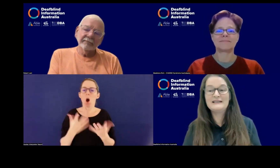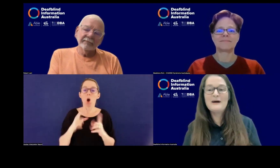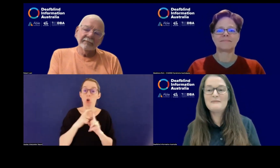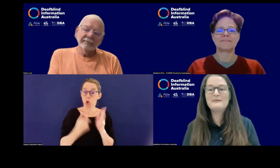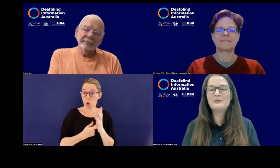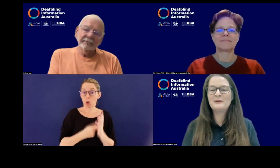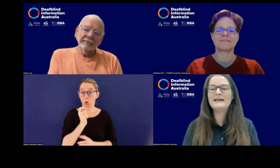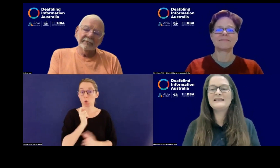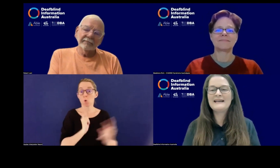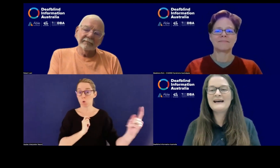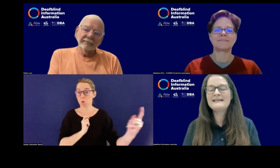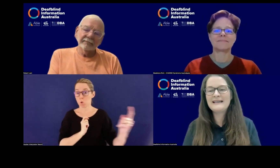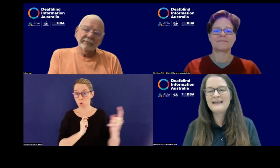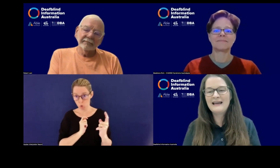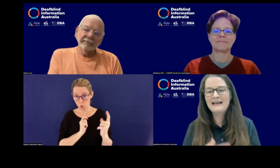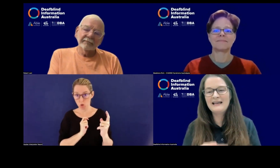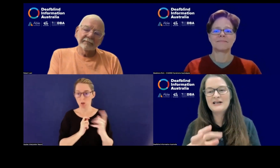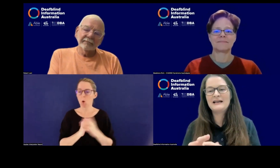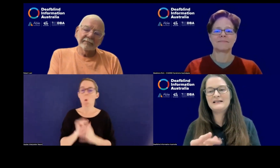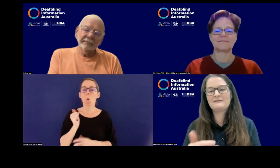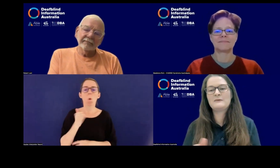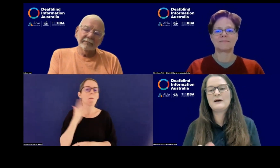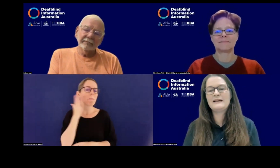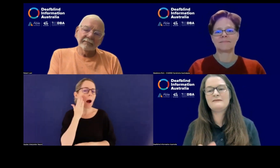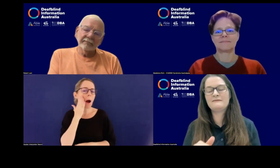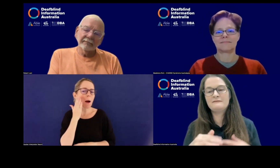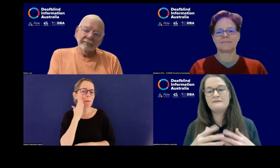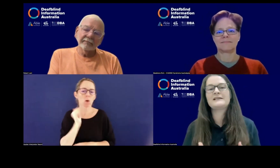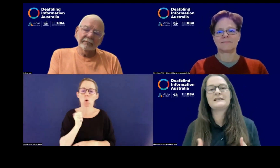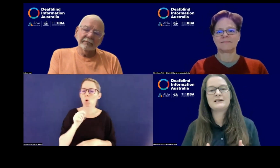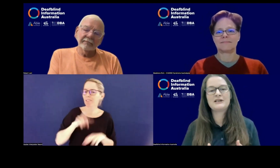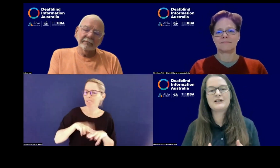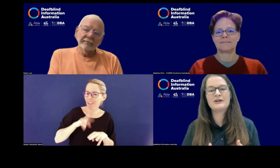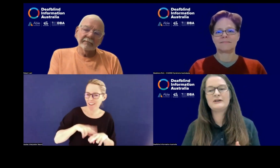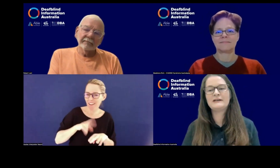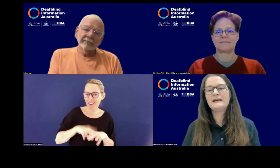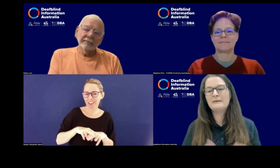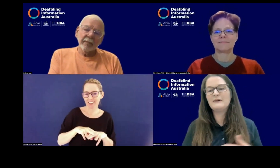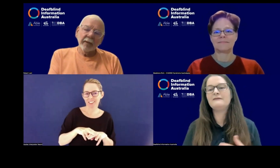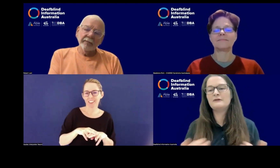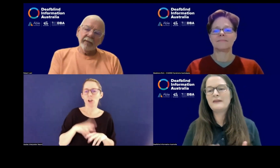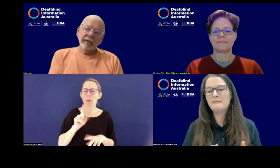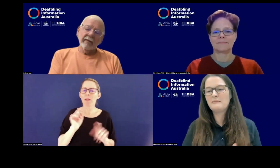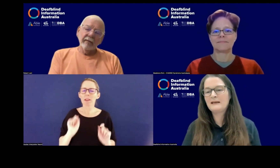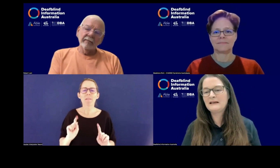It's mum or it's dad, and they each had a different way of first touching her before